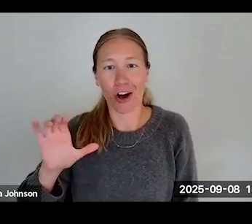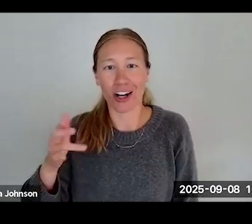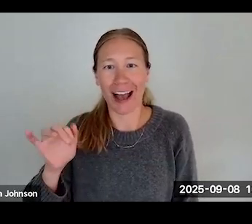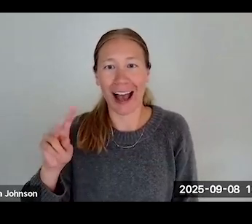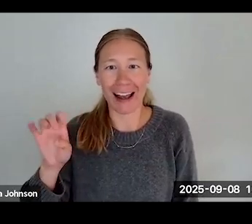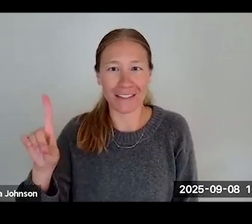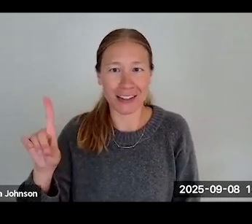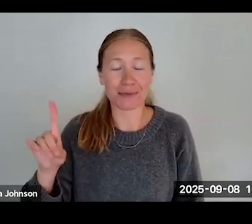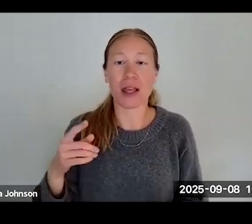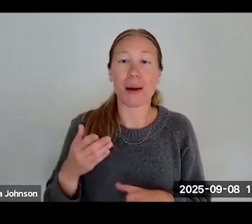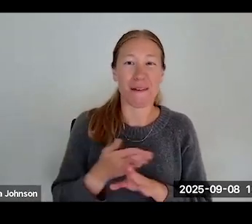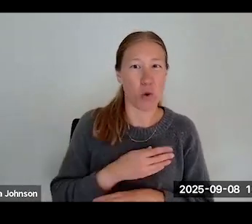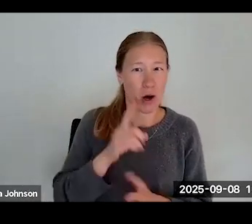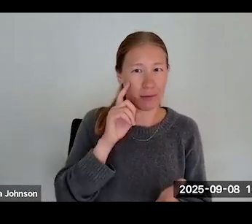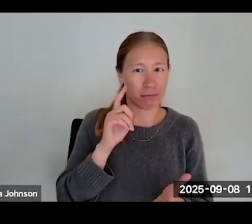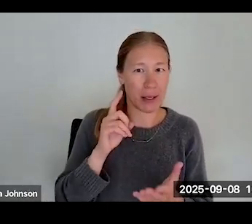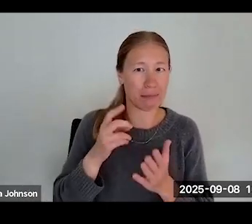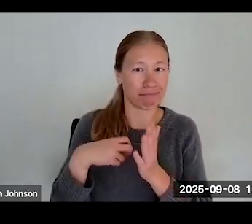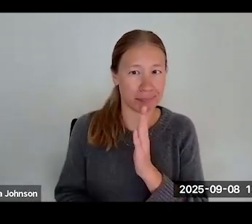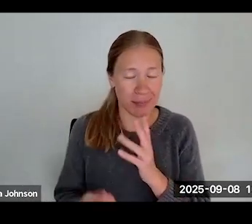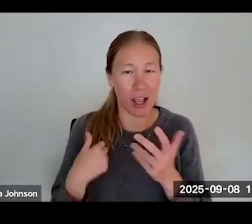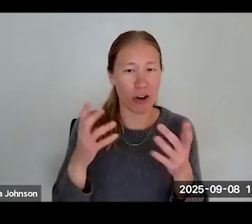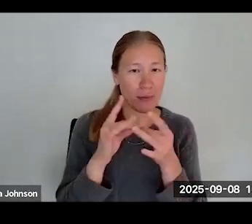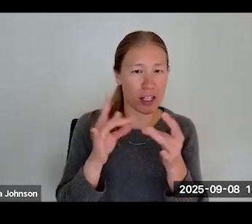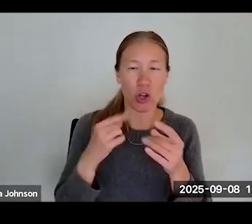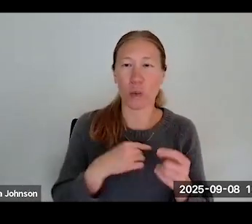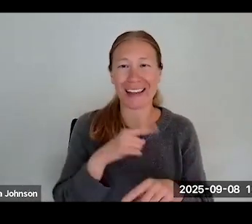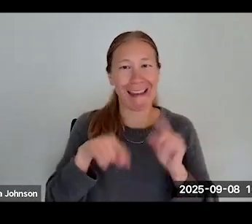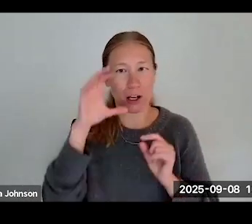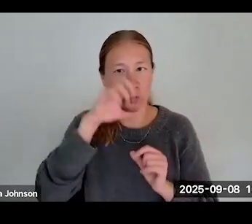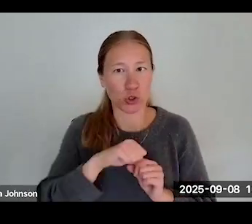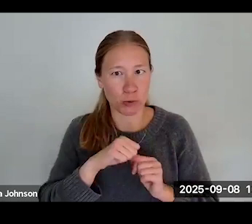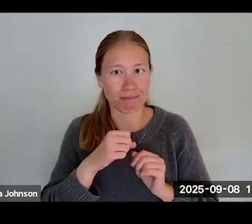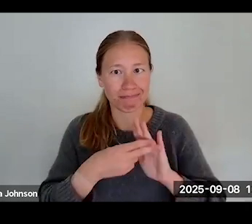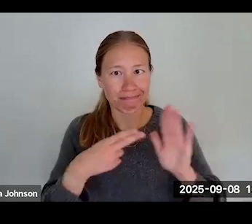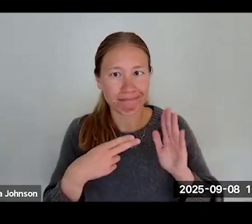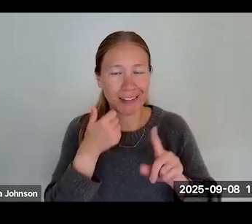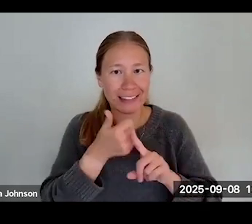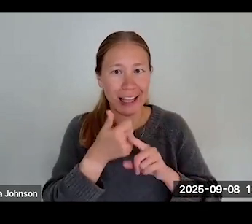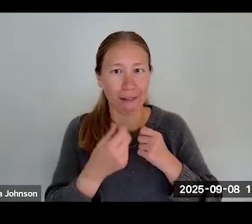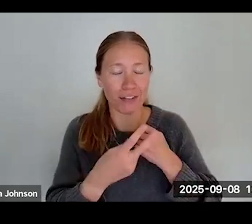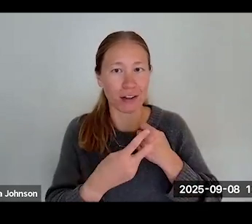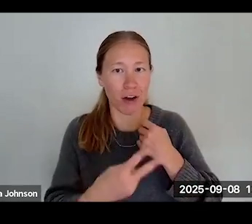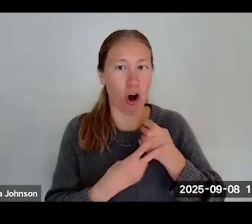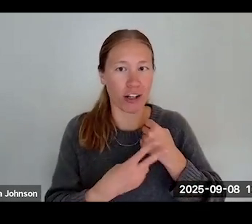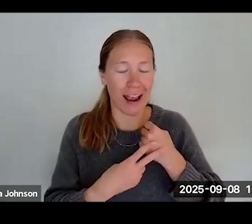is that we cannot assume materials are archival in nature unless we can work through the archival web content analysis,